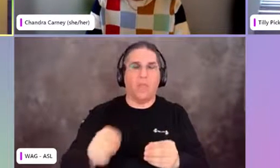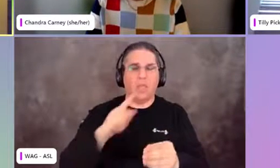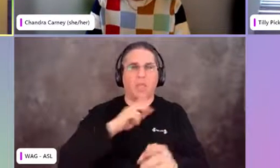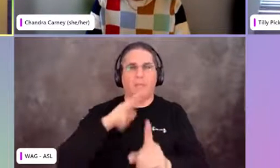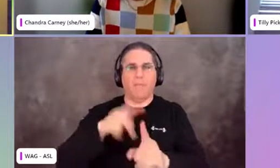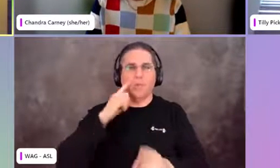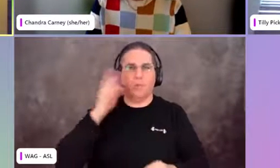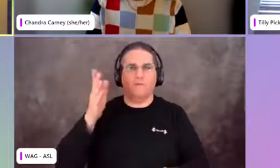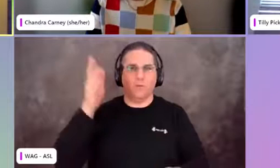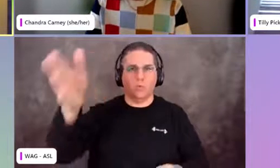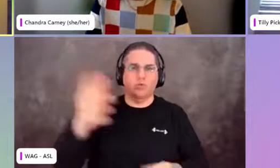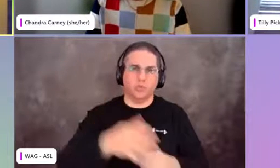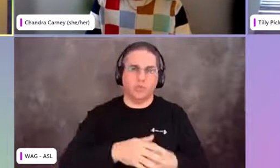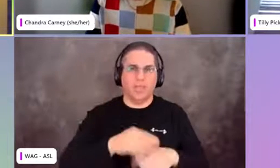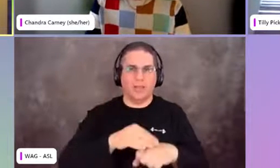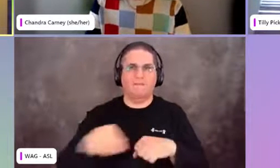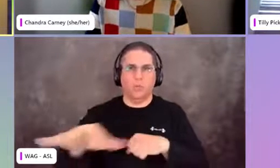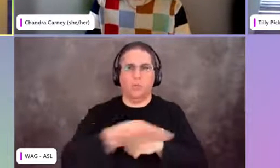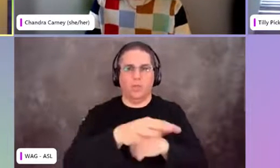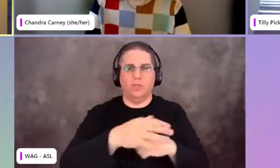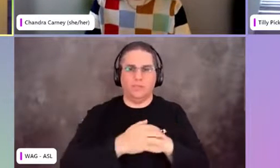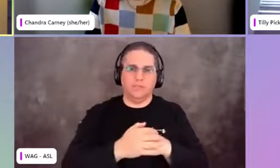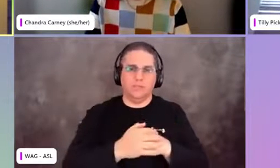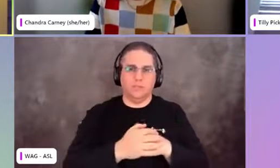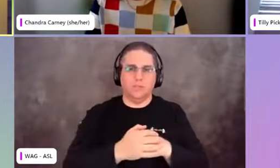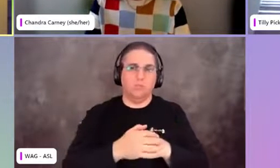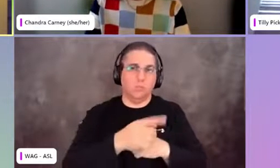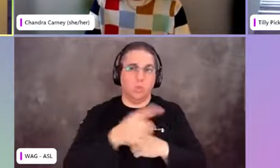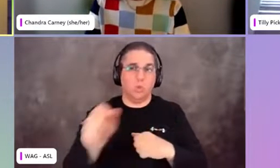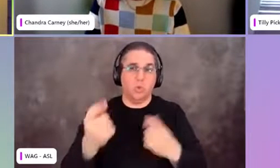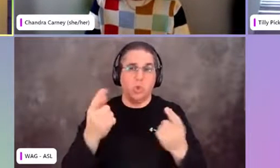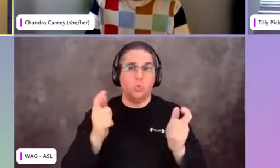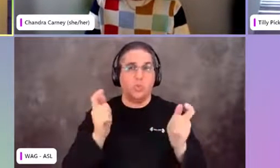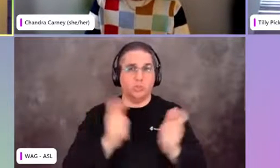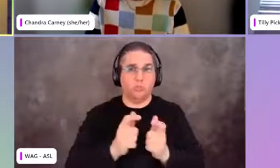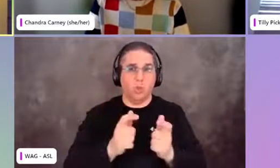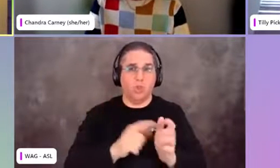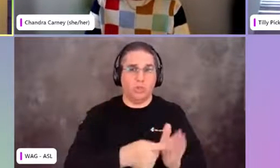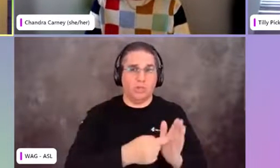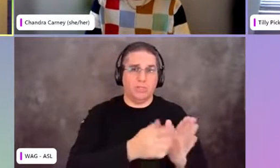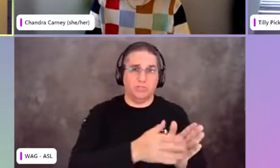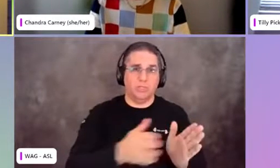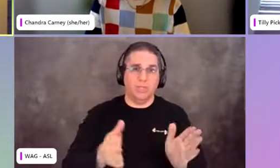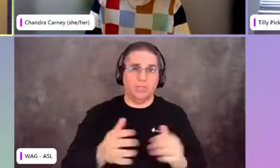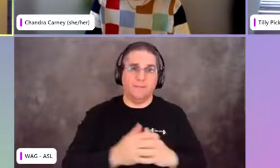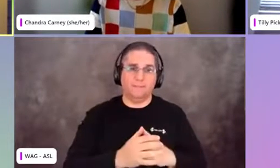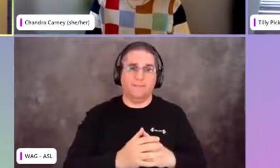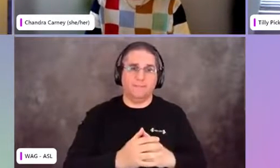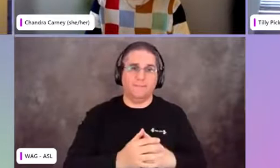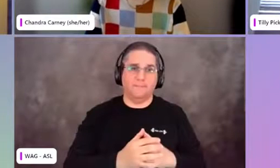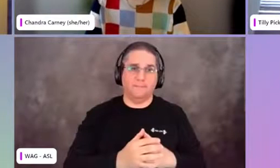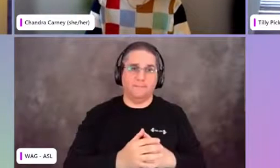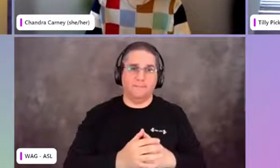success of it. Even one case study, if you get that right and you talk about that, that can be applied in future and